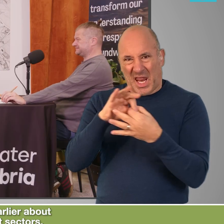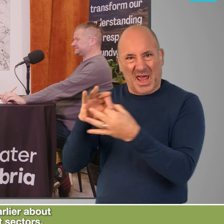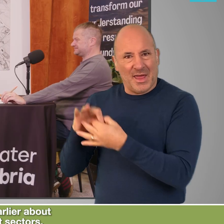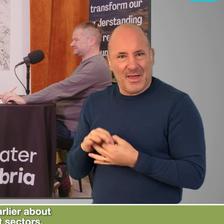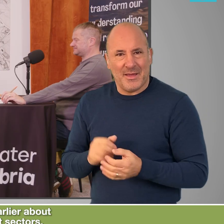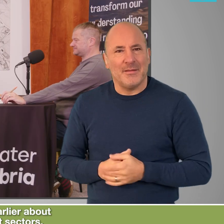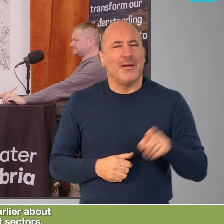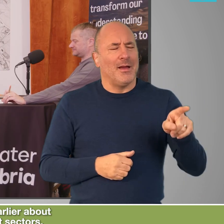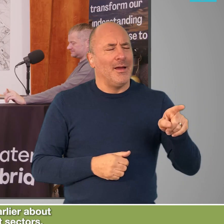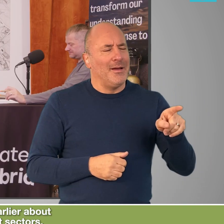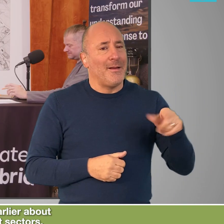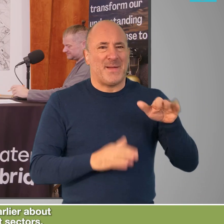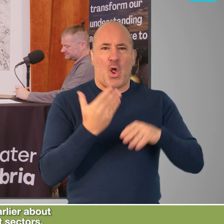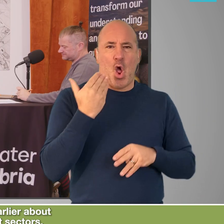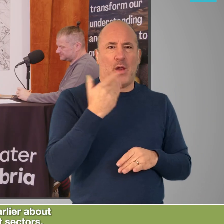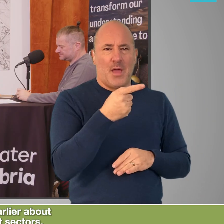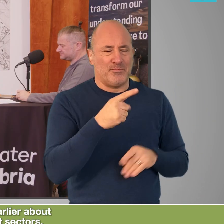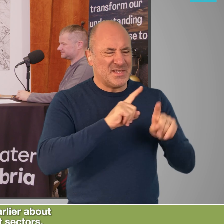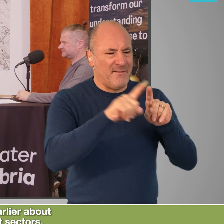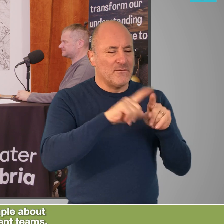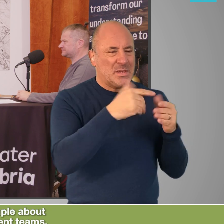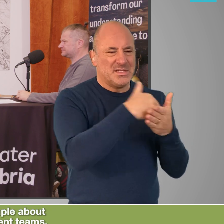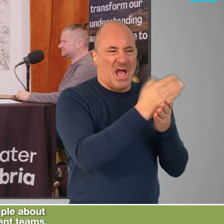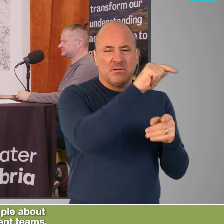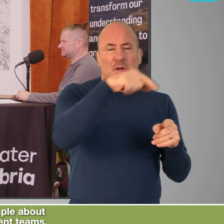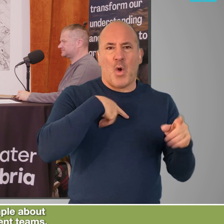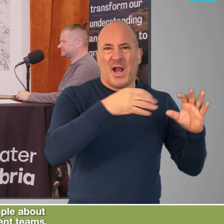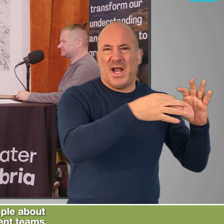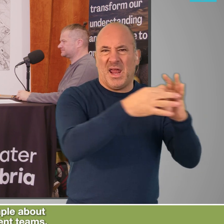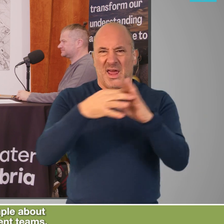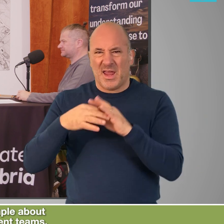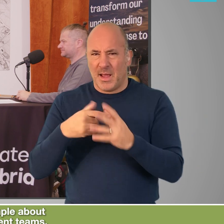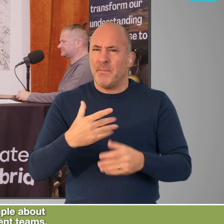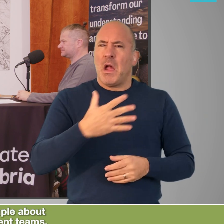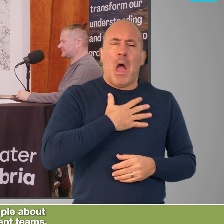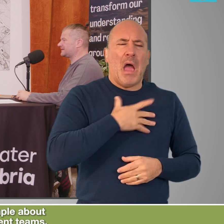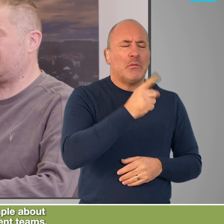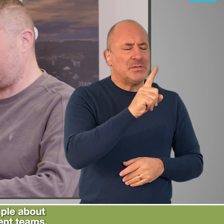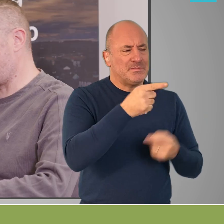You made a point earlier about linking up different sectors, and I like the example about working with different teams. Yeah.